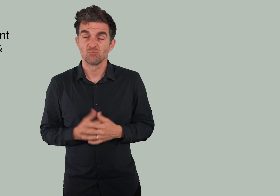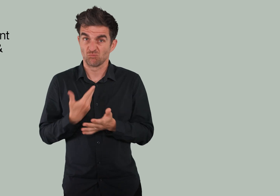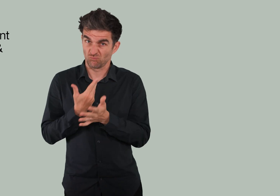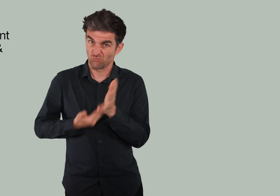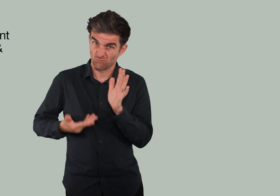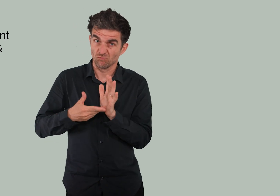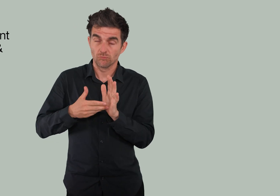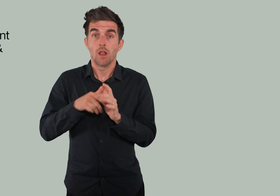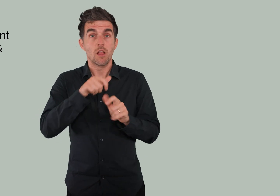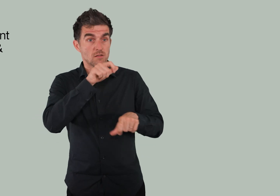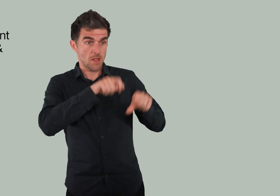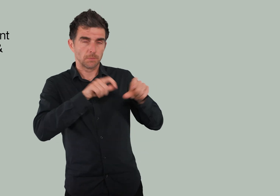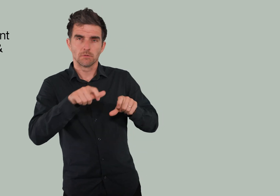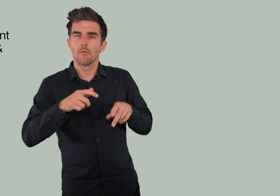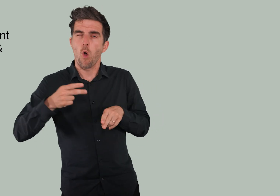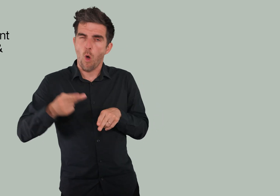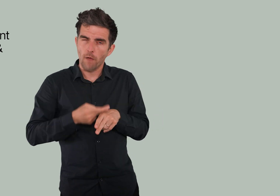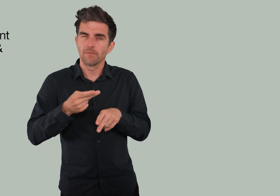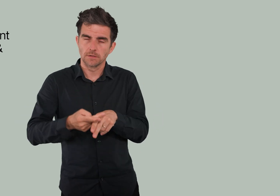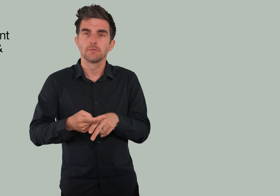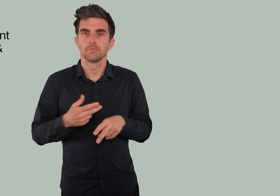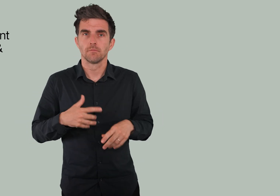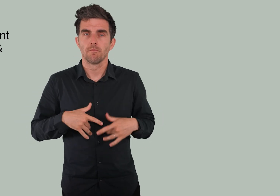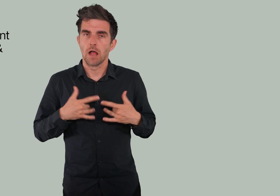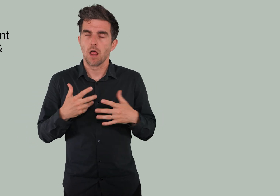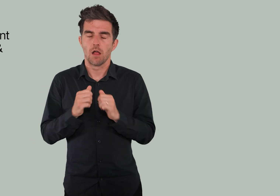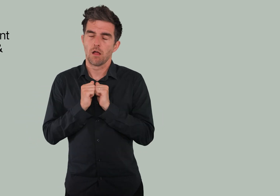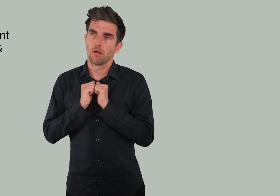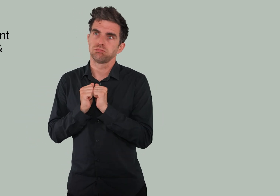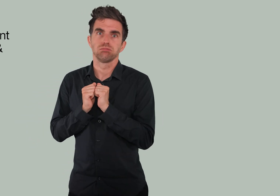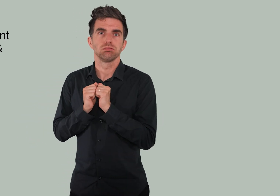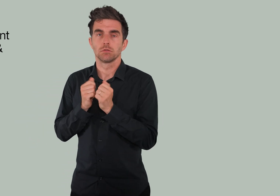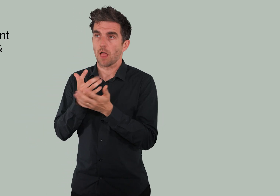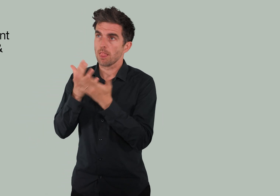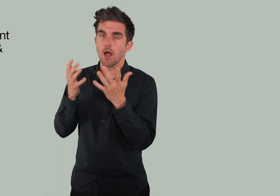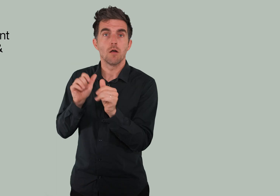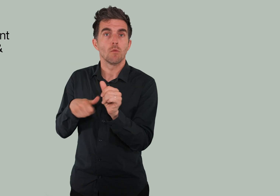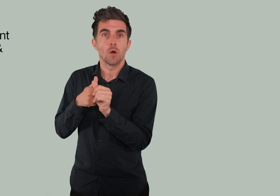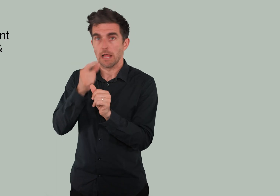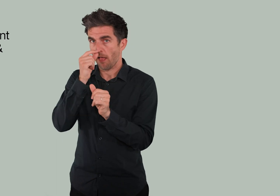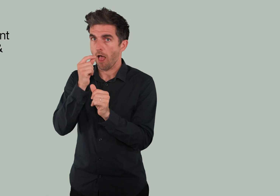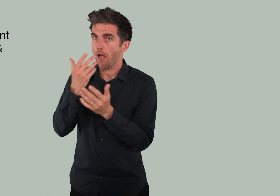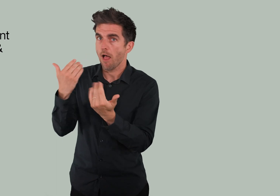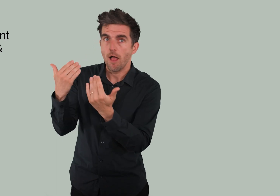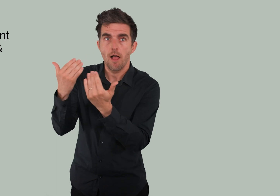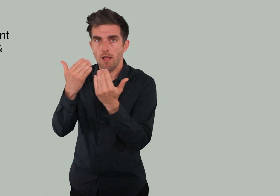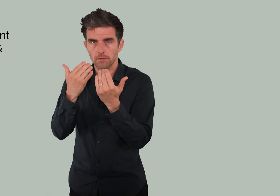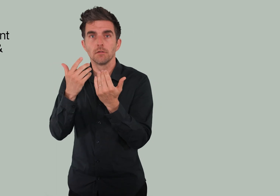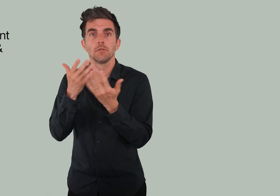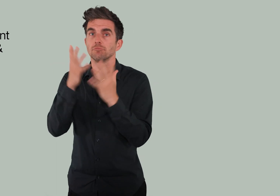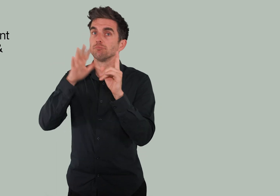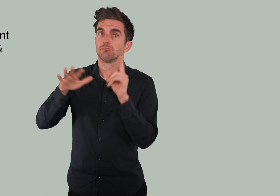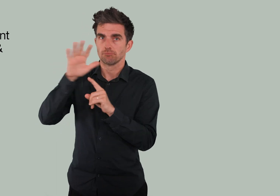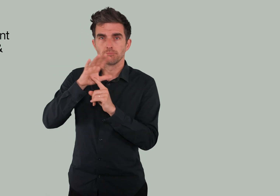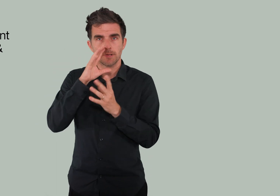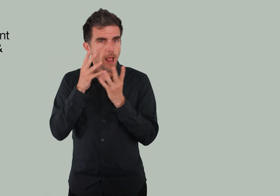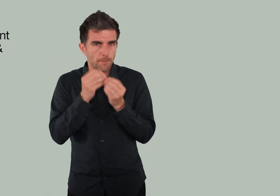In addition, customers often benefit from access to support to address wider needs